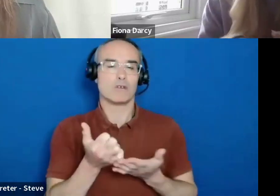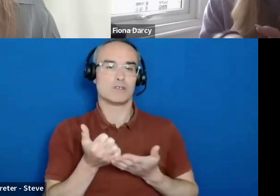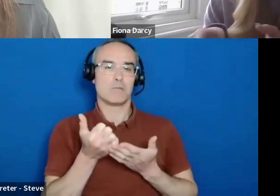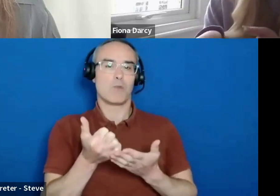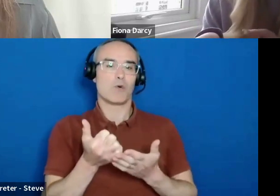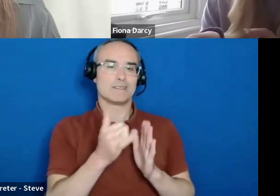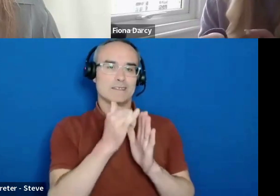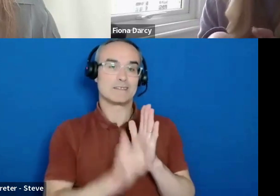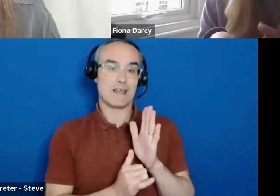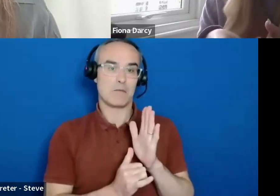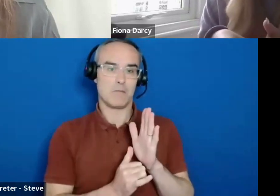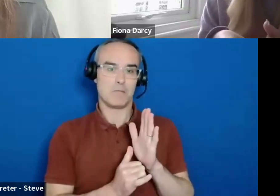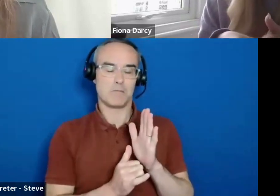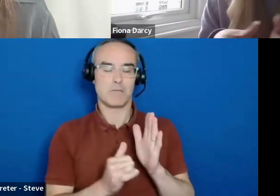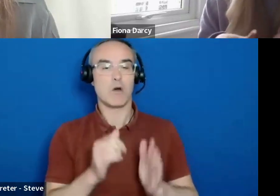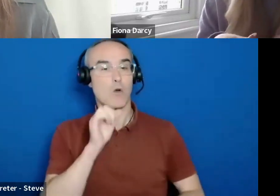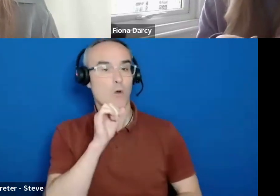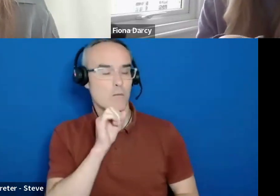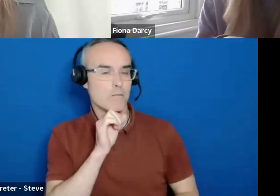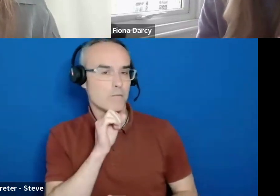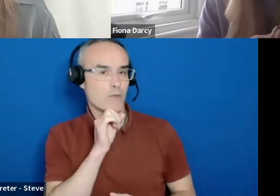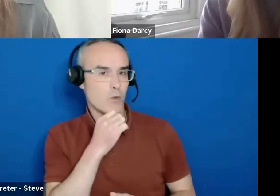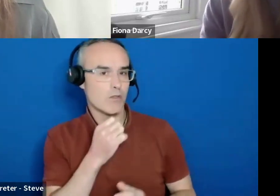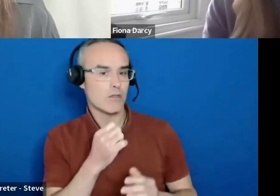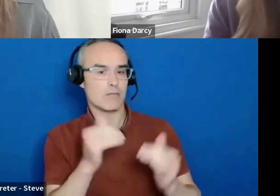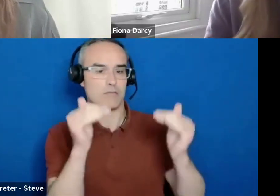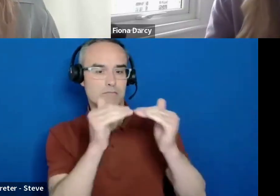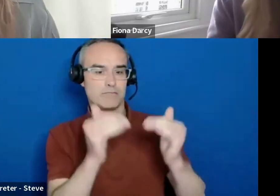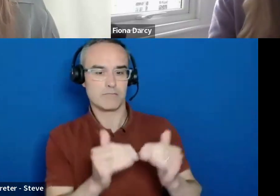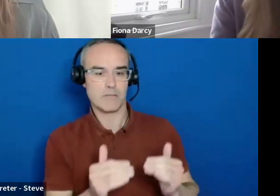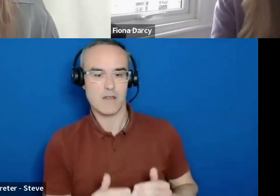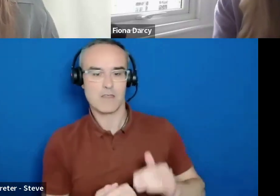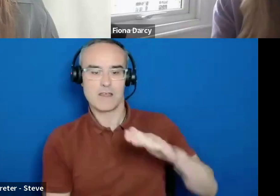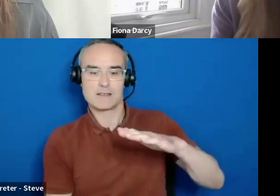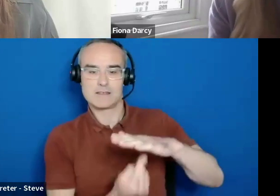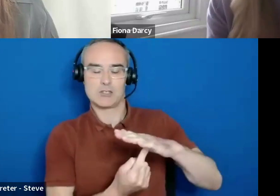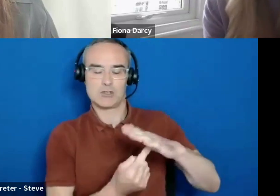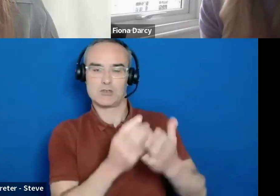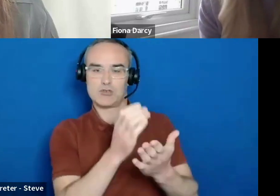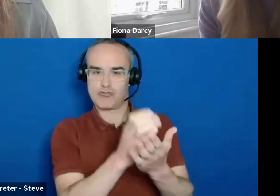of meeting that essential criteria. So if it's asking for knowledge